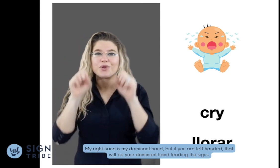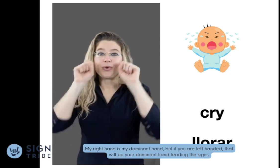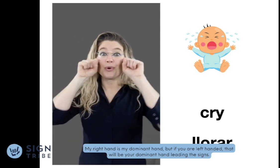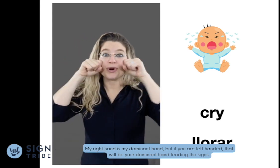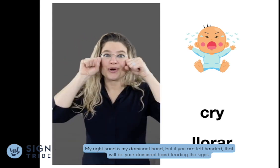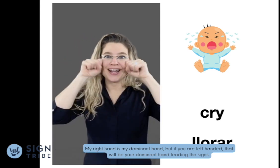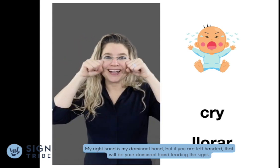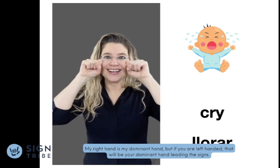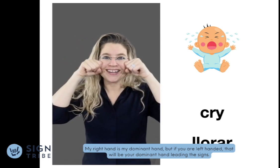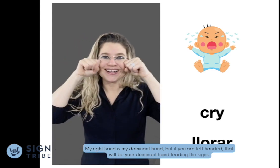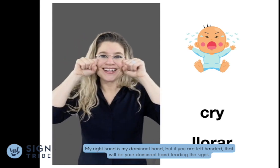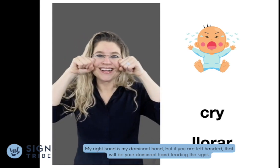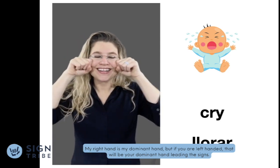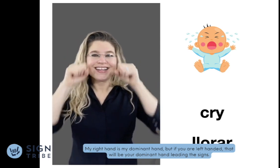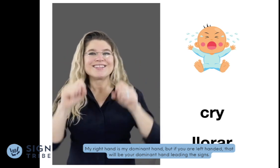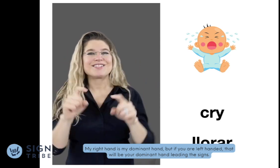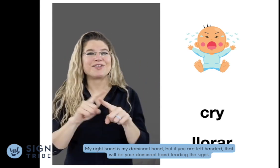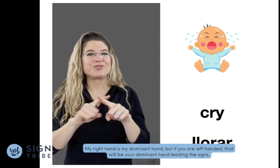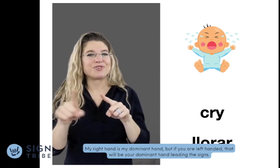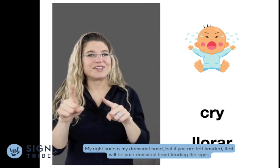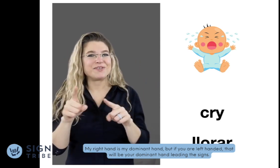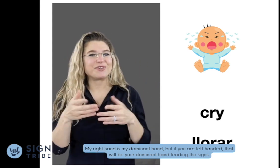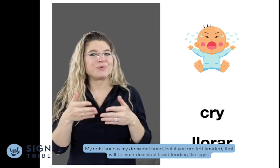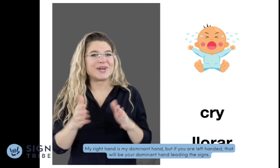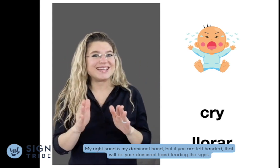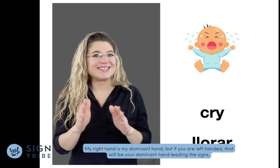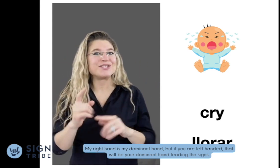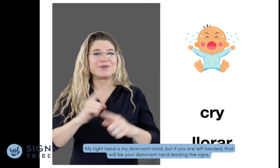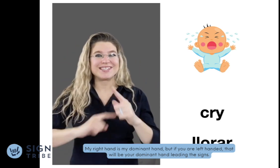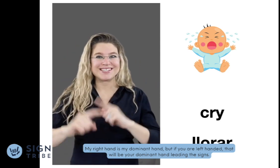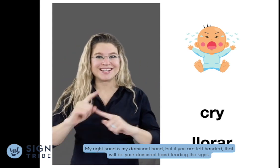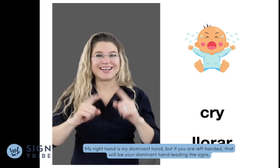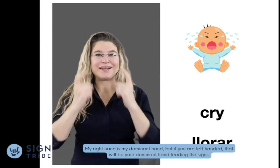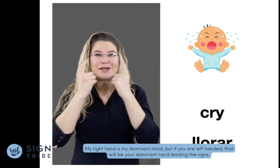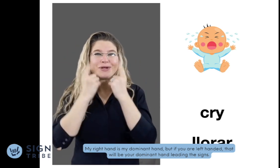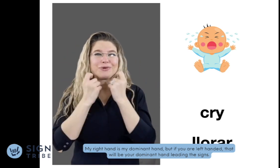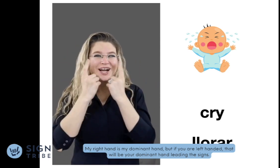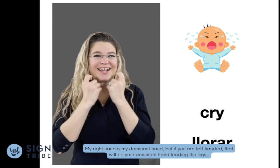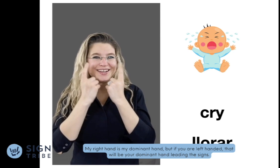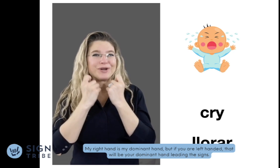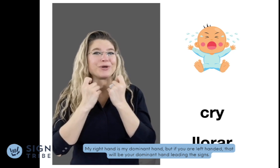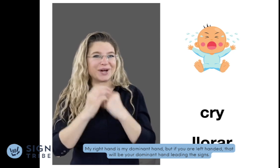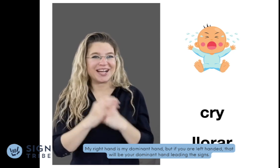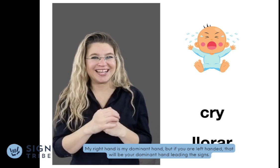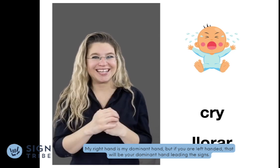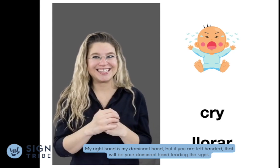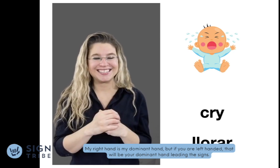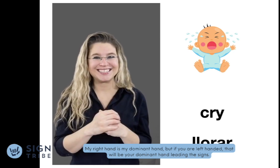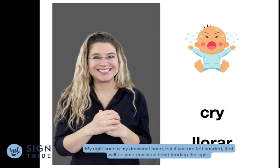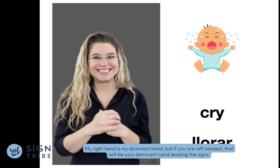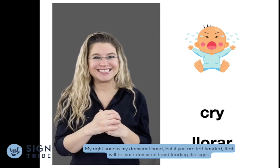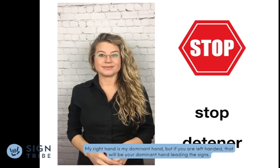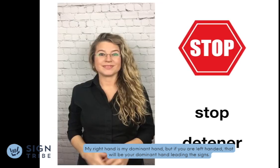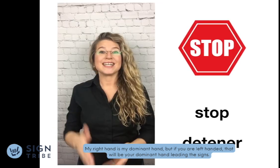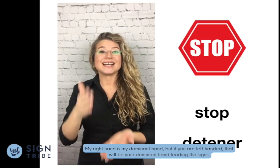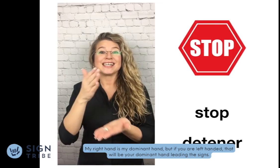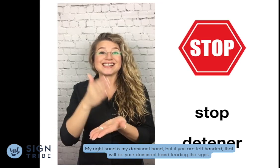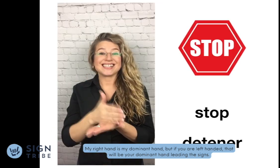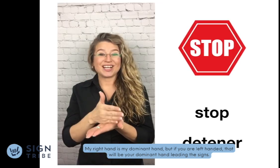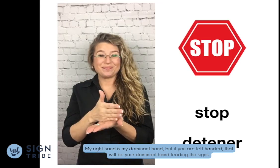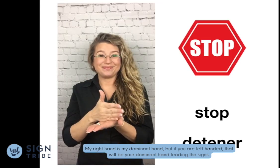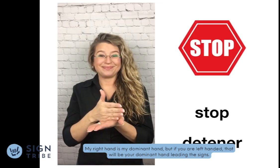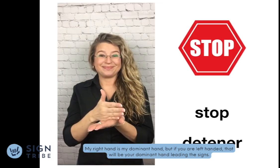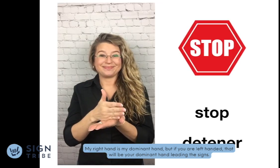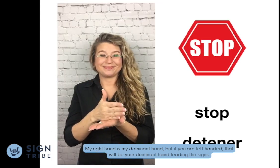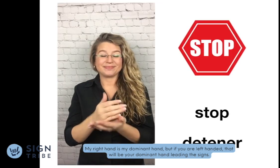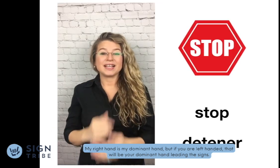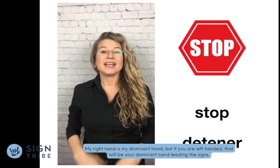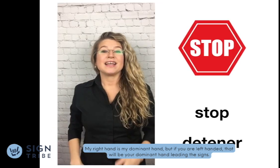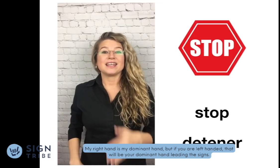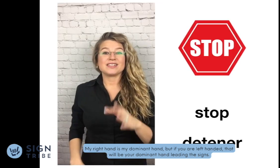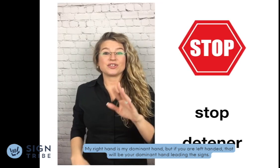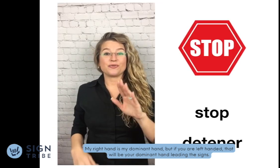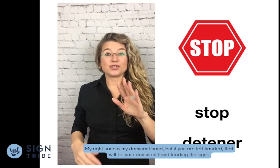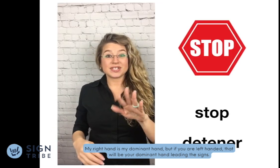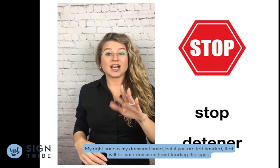or cry. So those are the different ways you can sign cry or crying. Stop. So for stop,